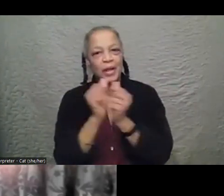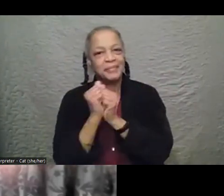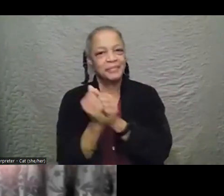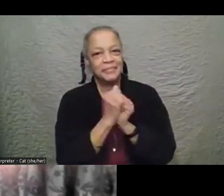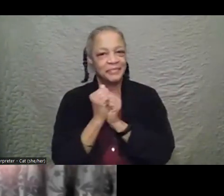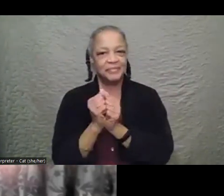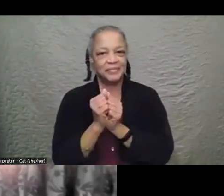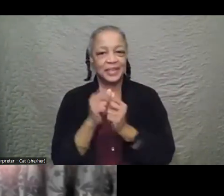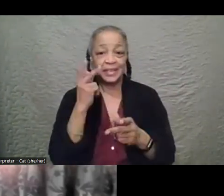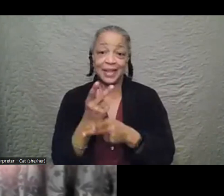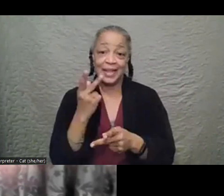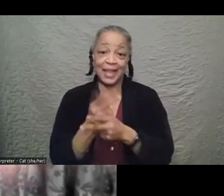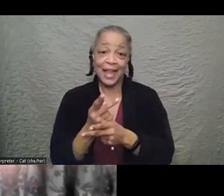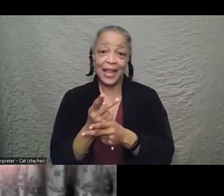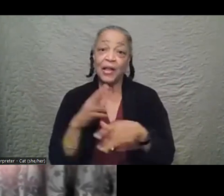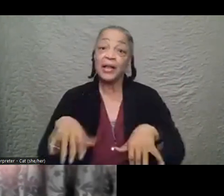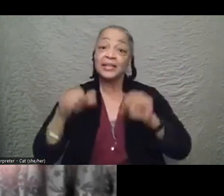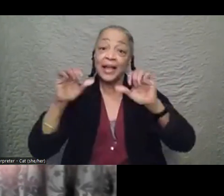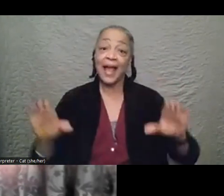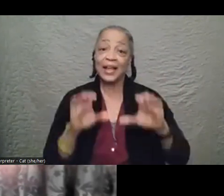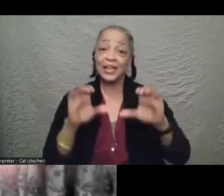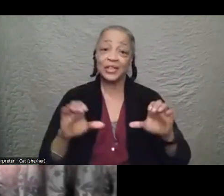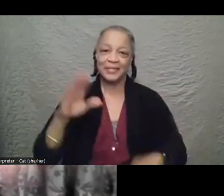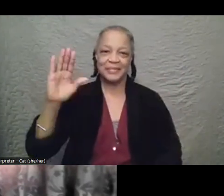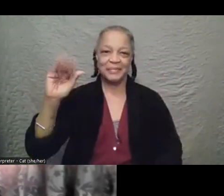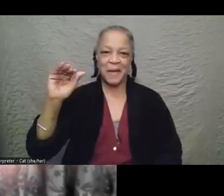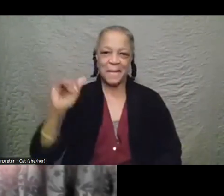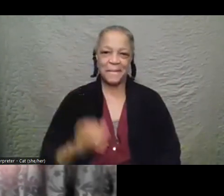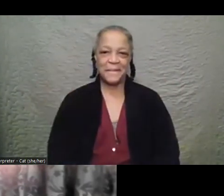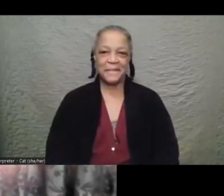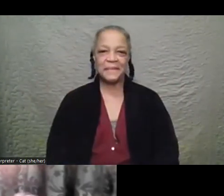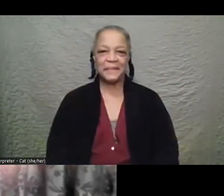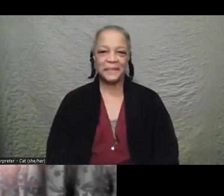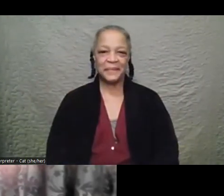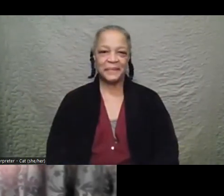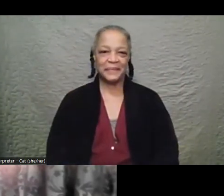Take care and take action, goodbye.